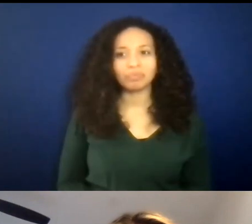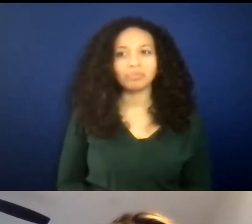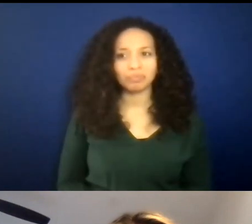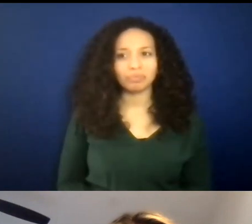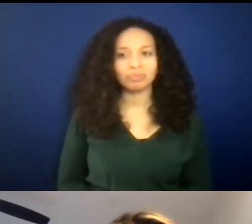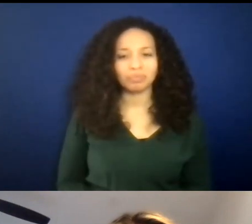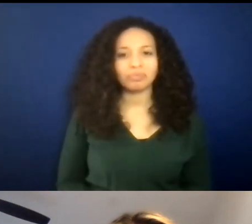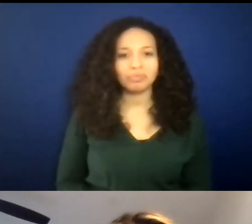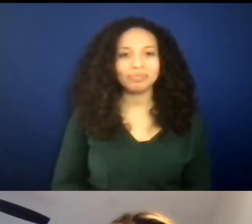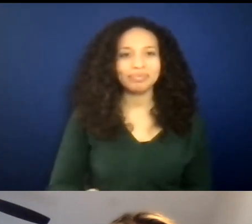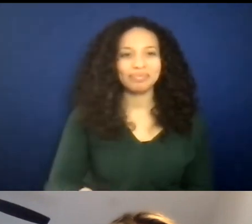Hi. Hello.